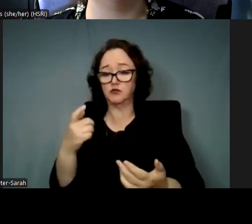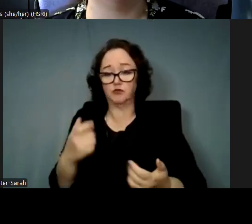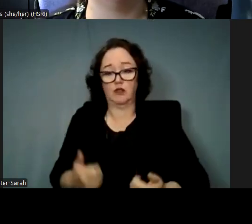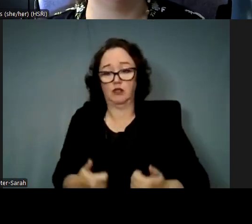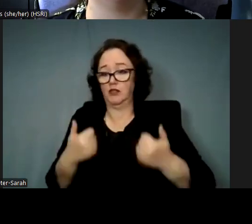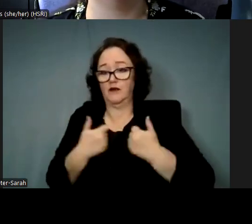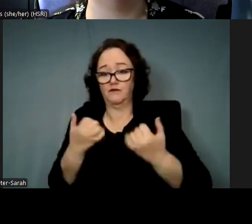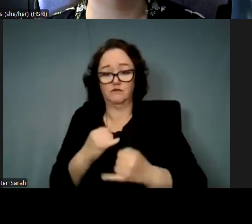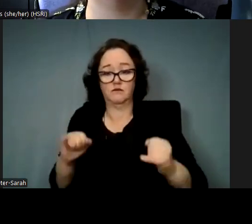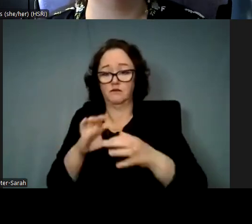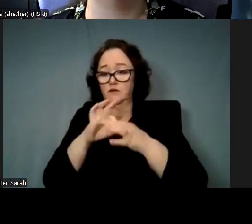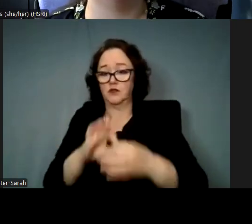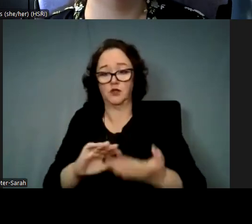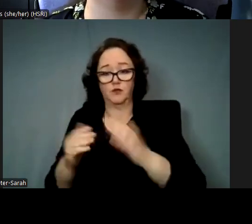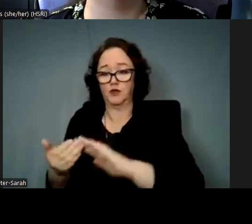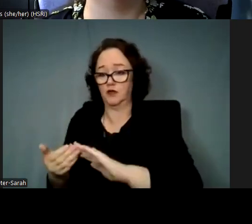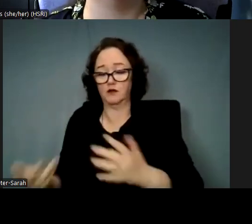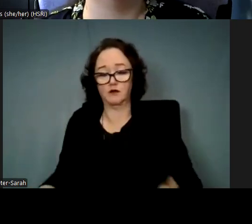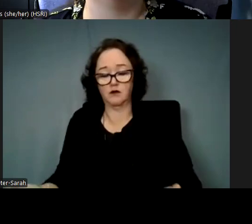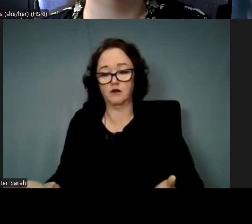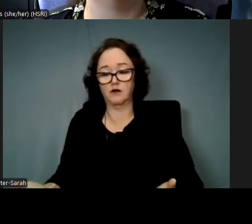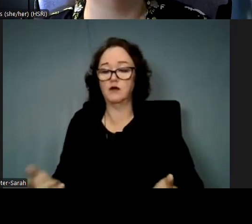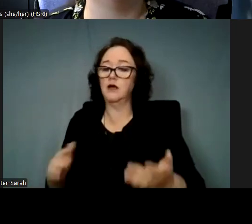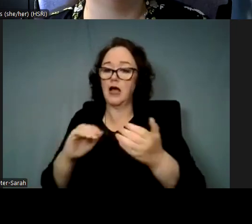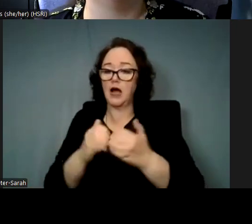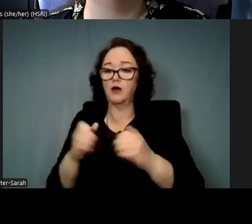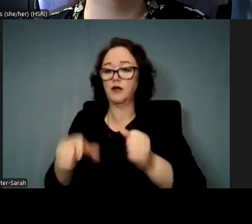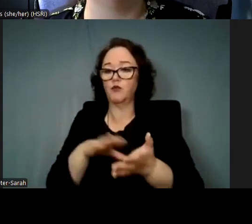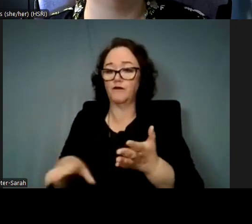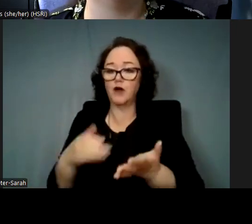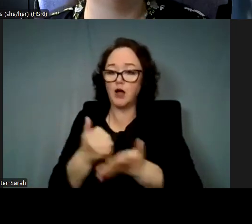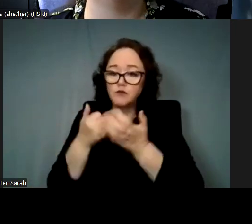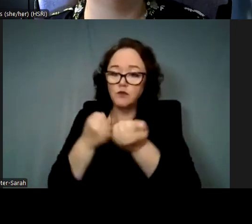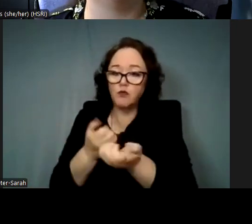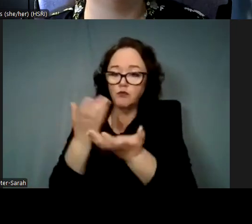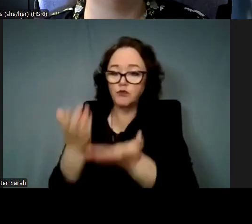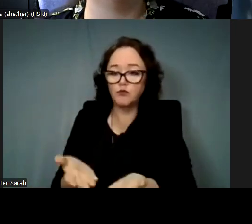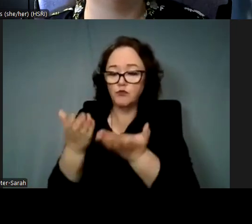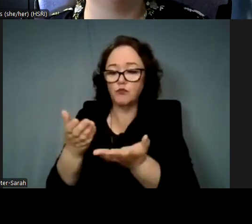And what does a waiver need to do to help you, support you in that? And that's a really important piece, as Jennifer